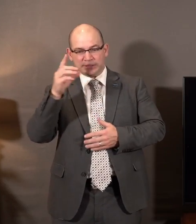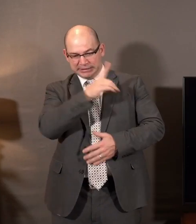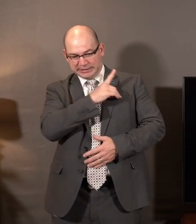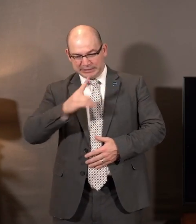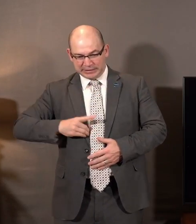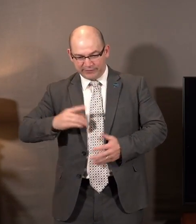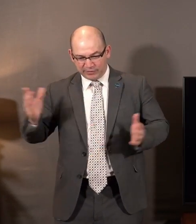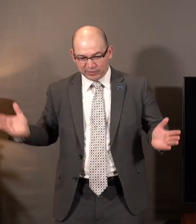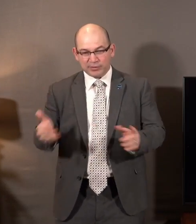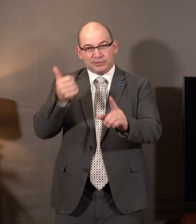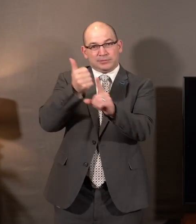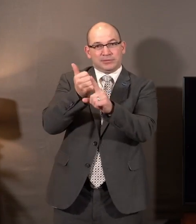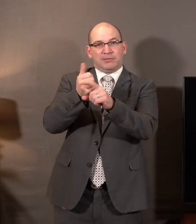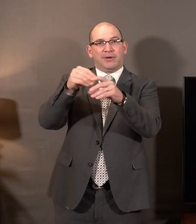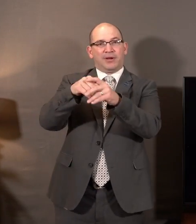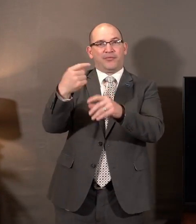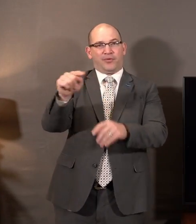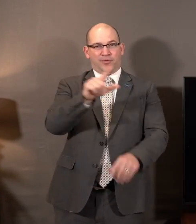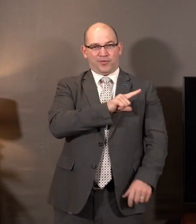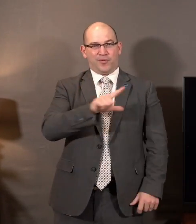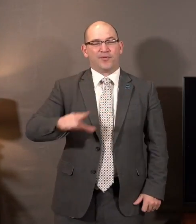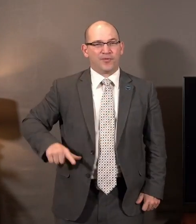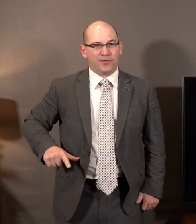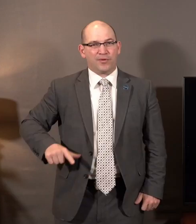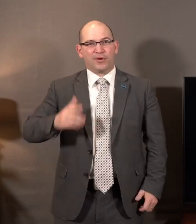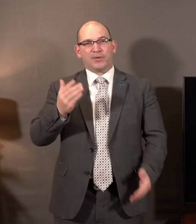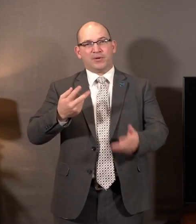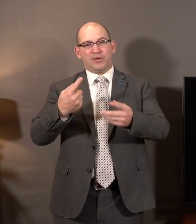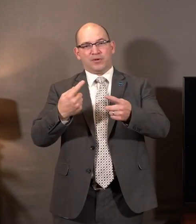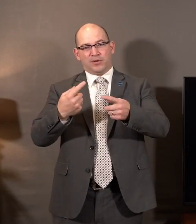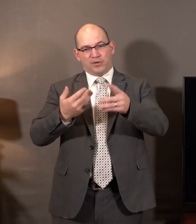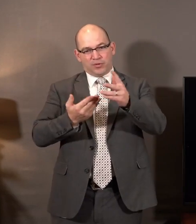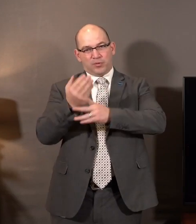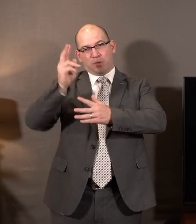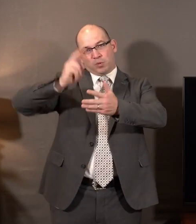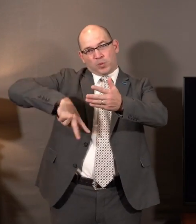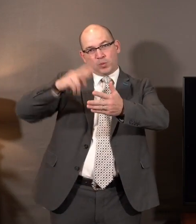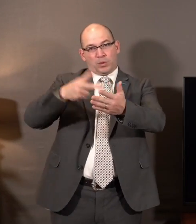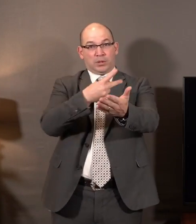in the Lord maybe it's through reading the Psalms maybe through singing a hymn